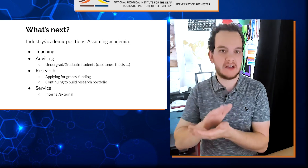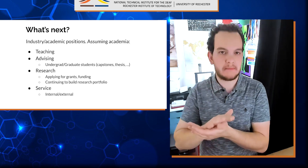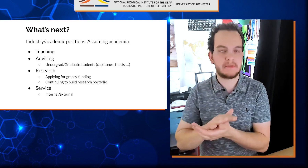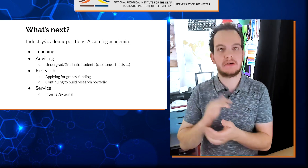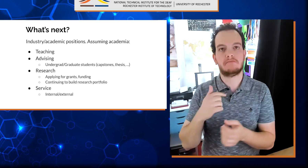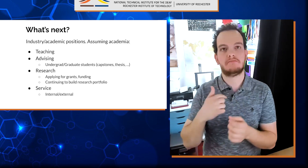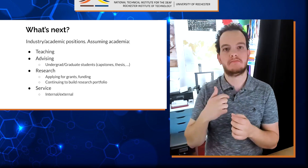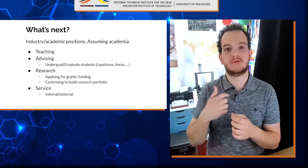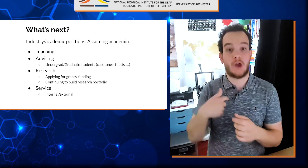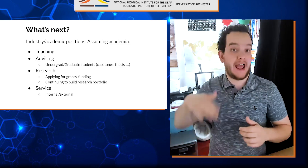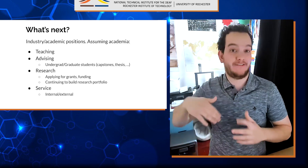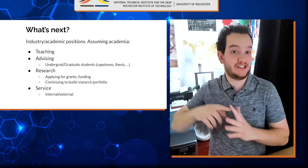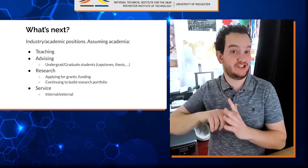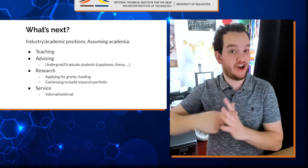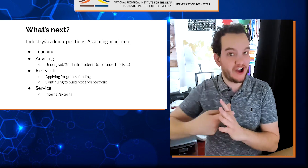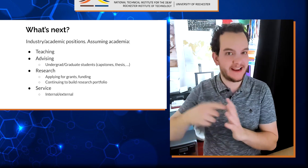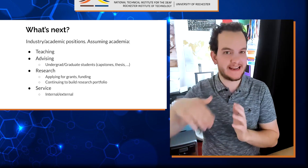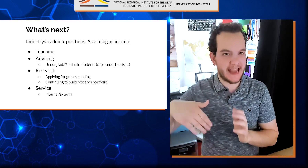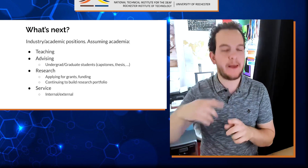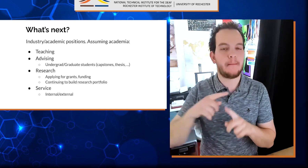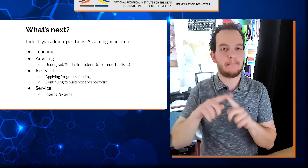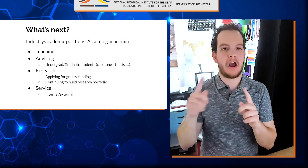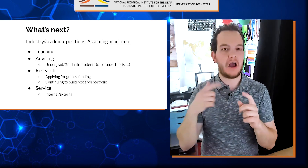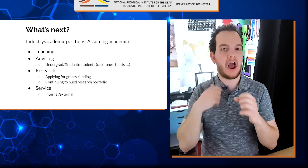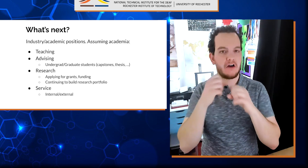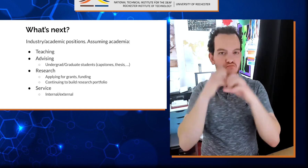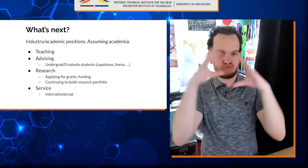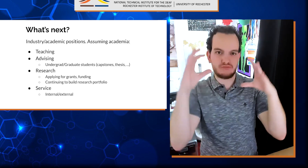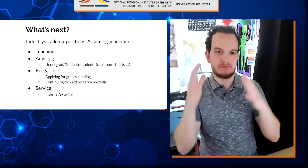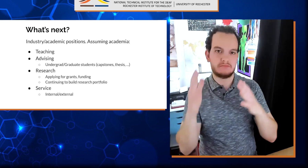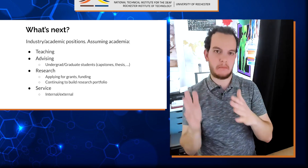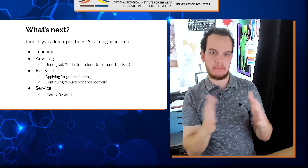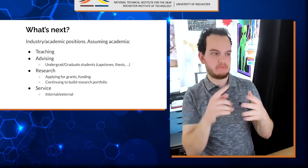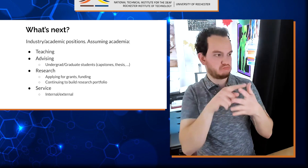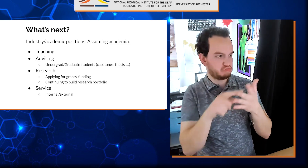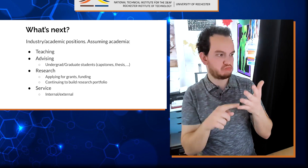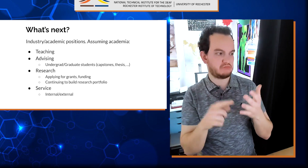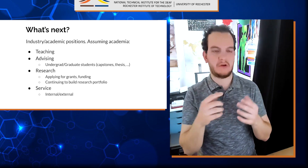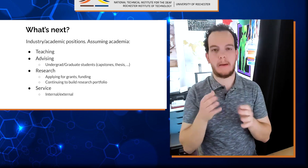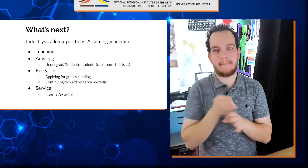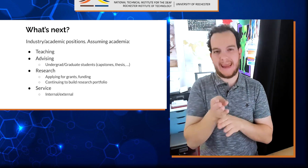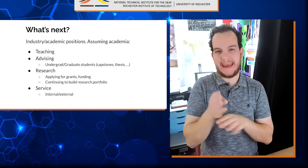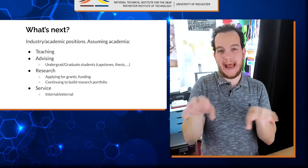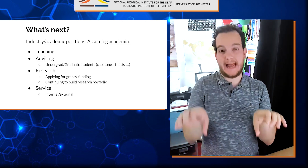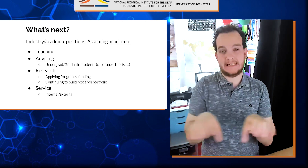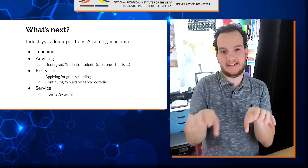I'm leaning more towards academia. I haven't started yet, but I'm starting to plan out